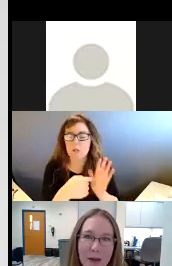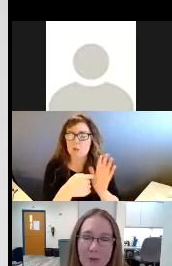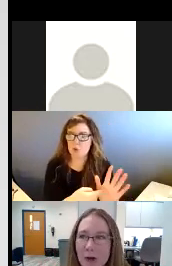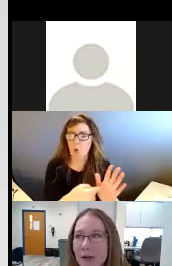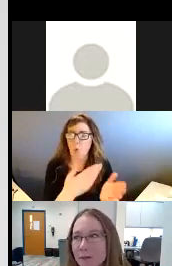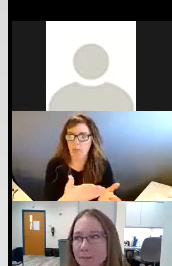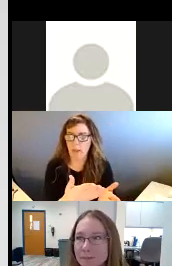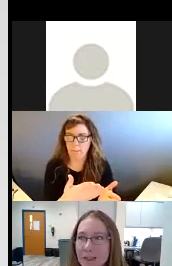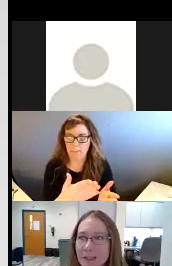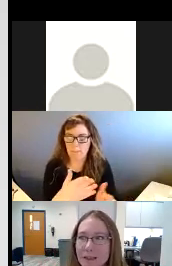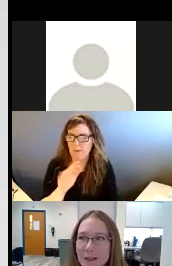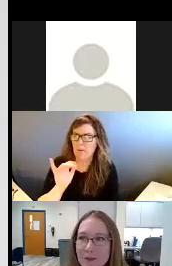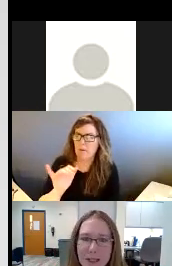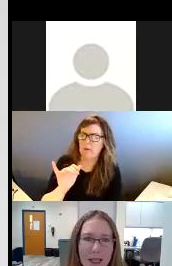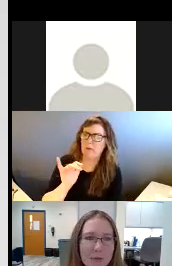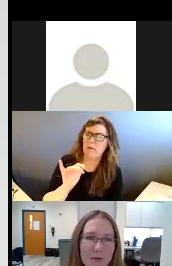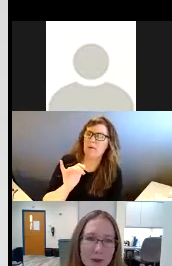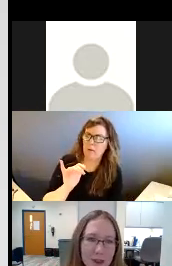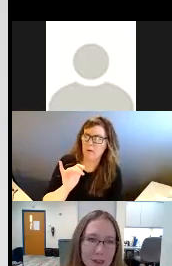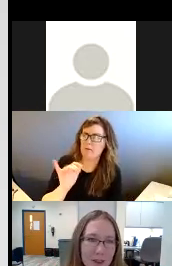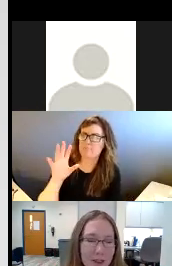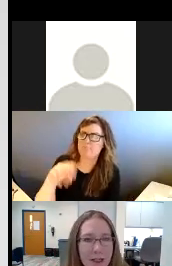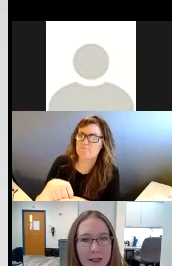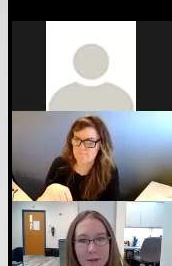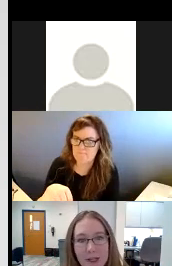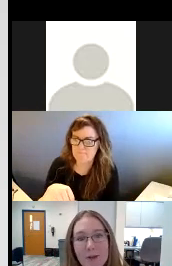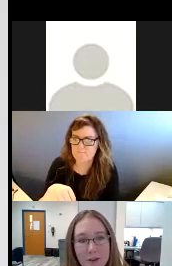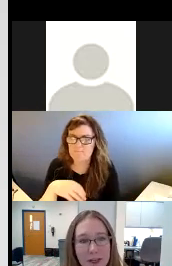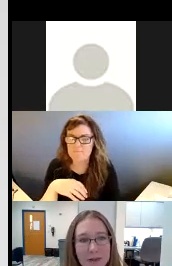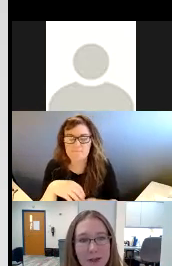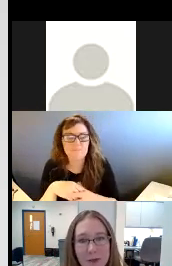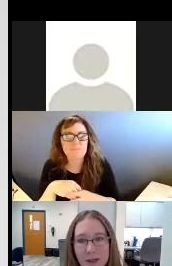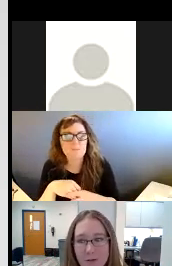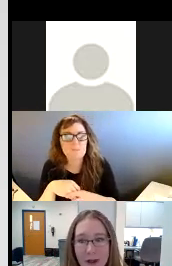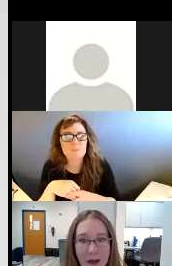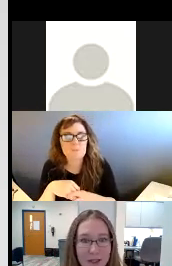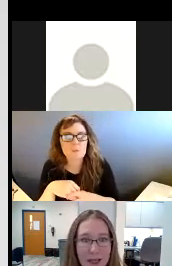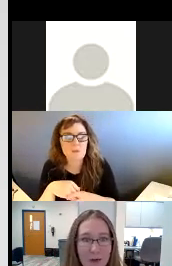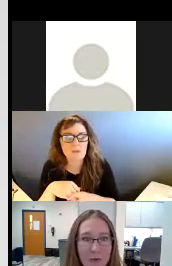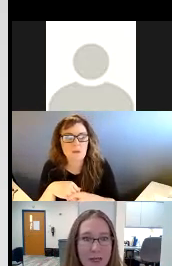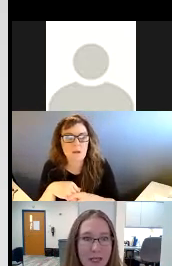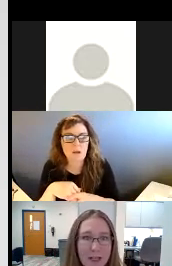THERE IS MORE ENGAGEMENT. THE OTHER THING THAT WE HAVE FOUND IS THAT WE CAN